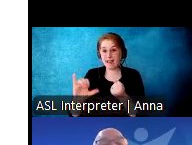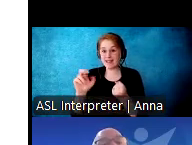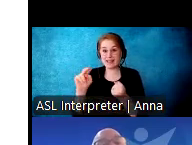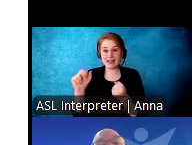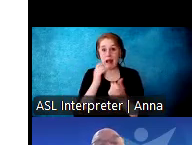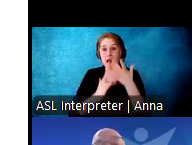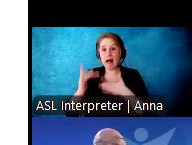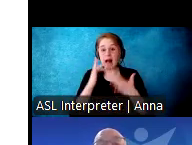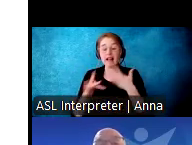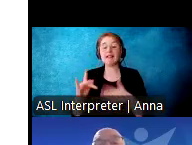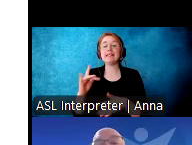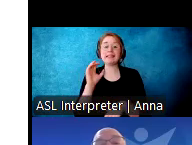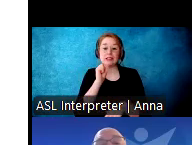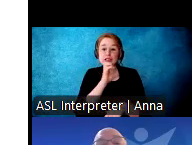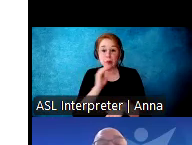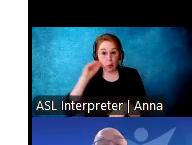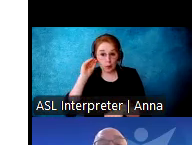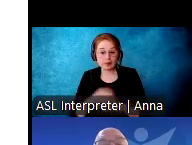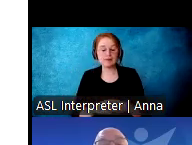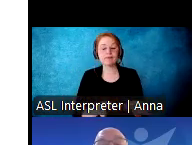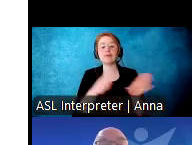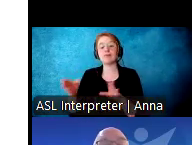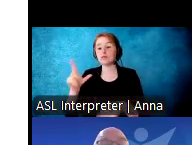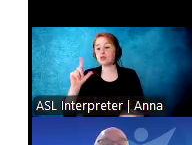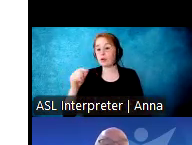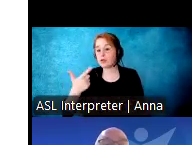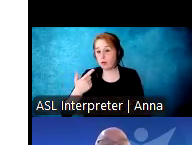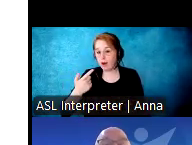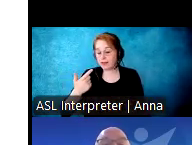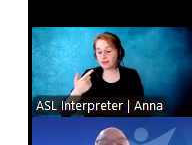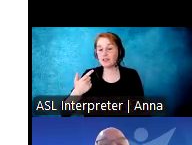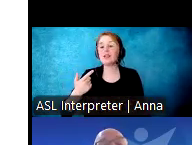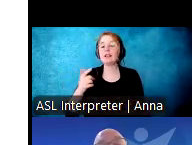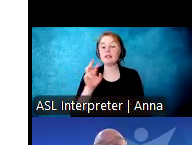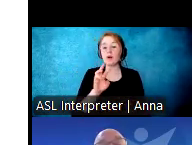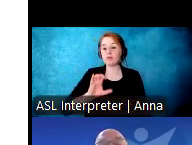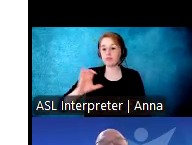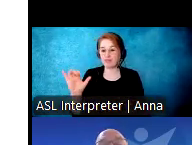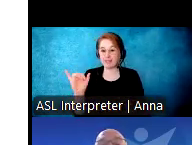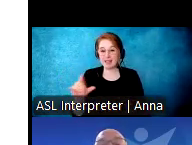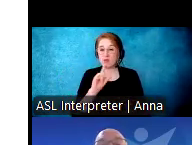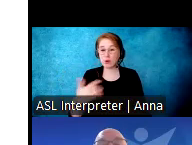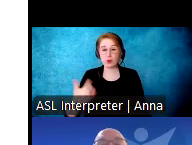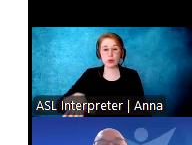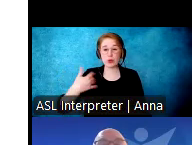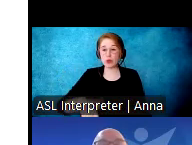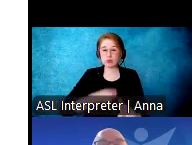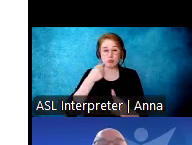Then in 2021, the caregiver crisis was really hitting our home- and community-based services